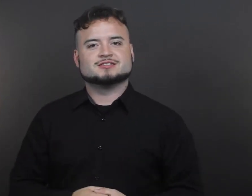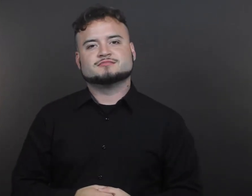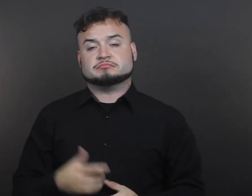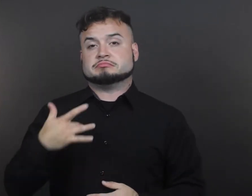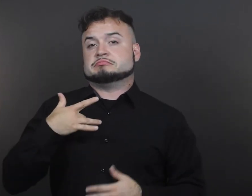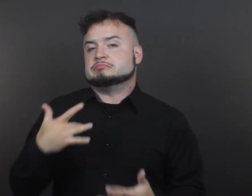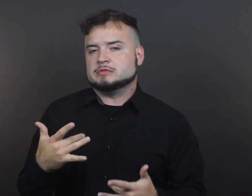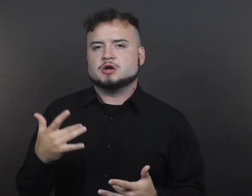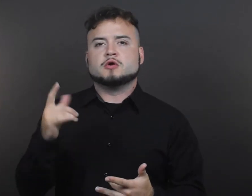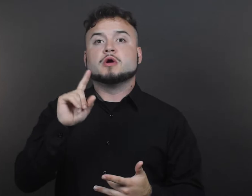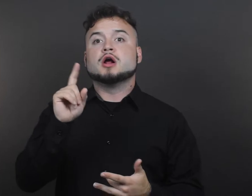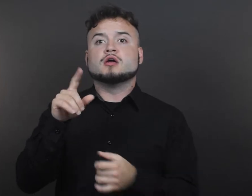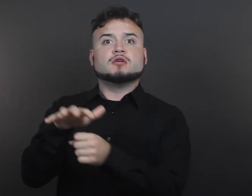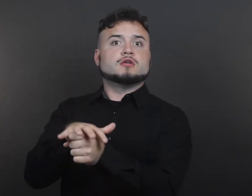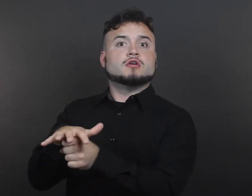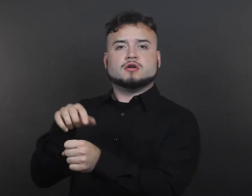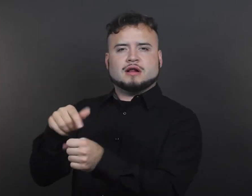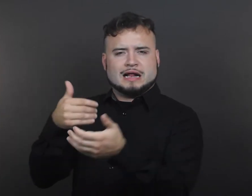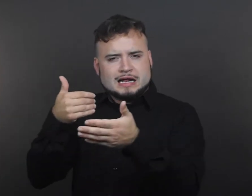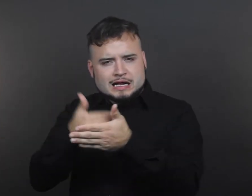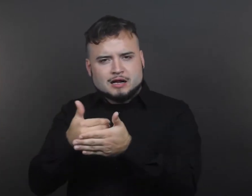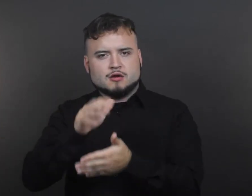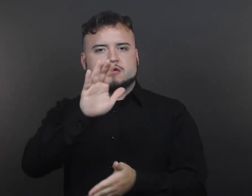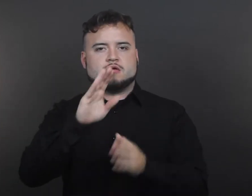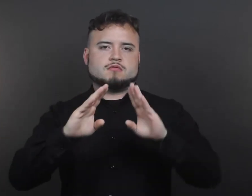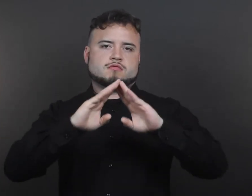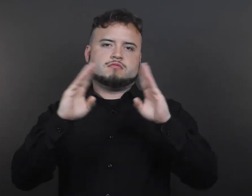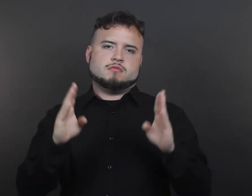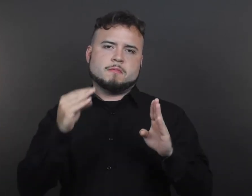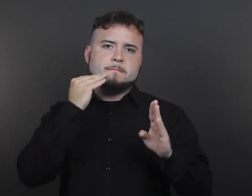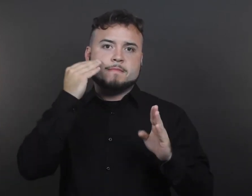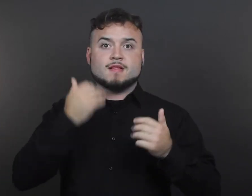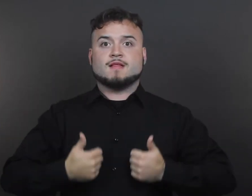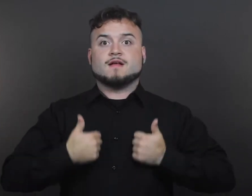It is usually located near where you live.